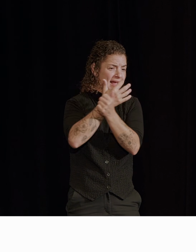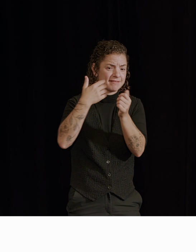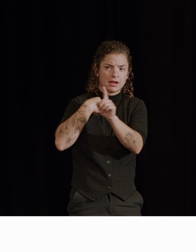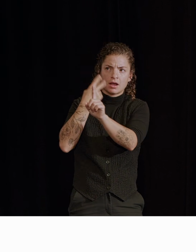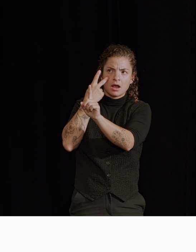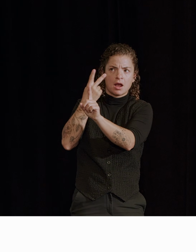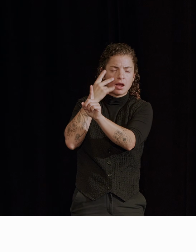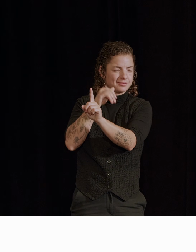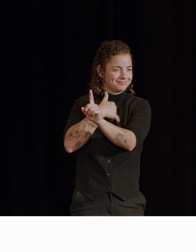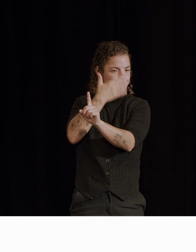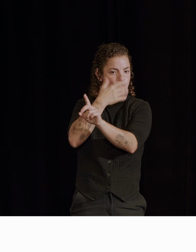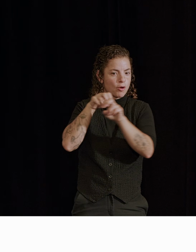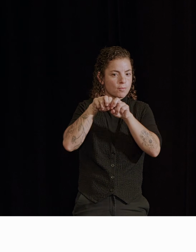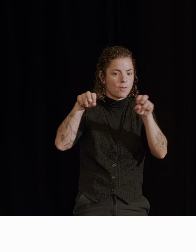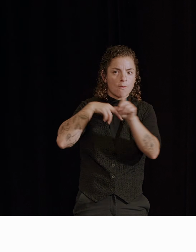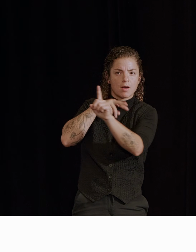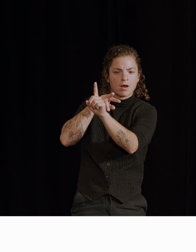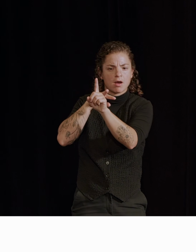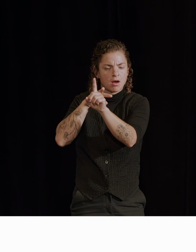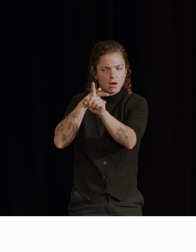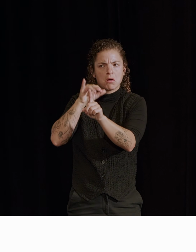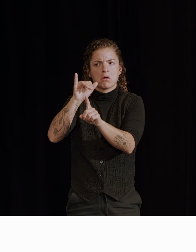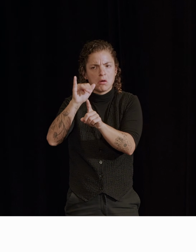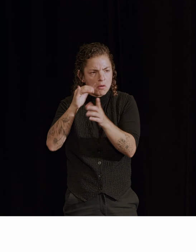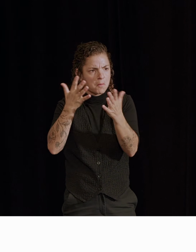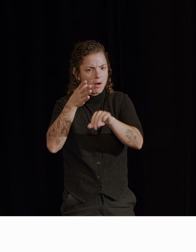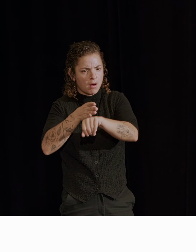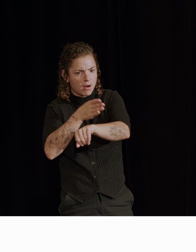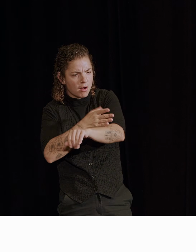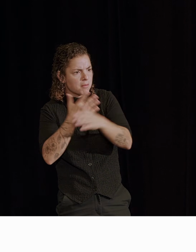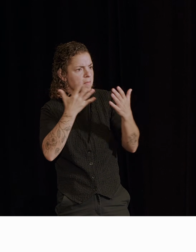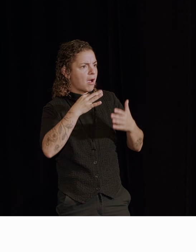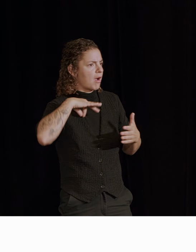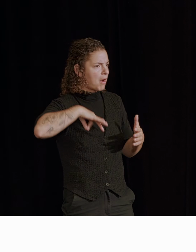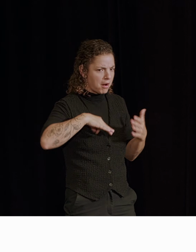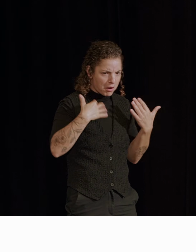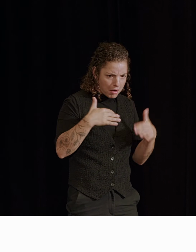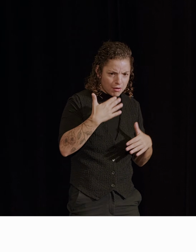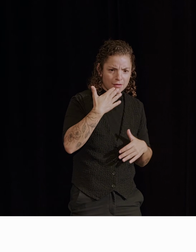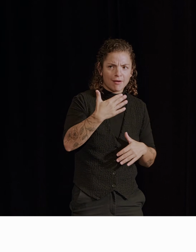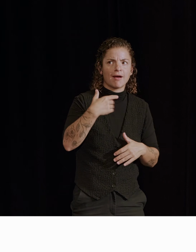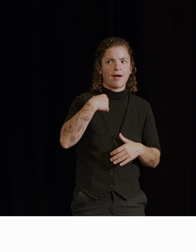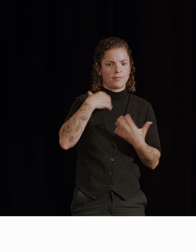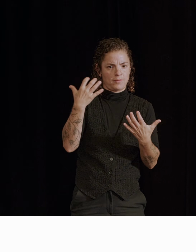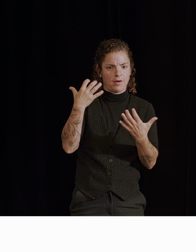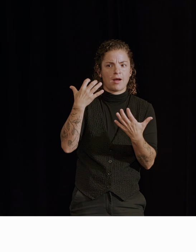and also a pretty good front row seat onto things I would likely be contending with as I got older.